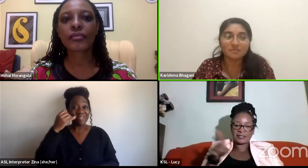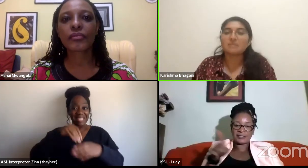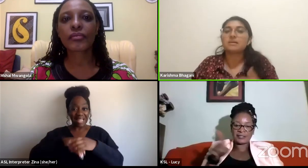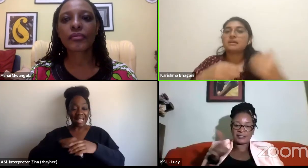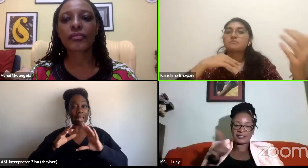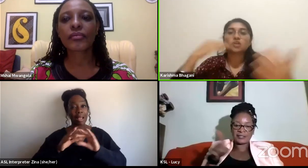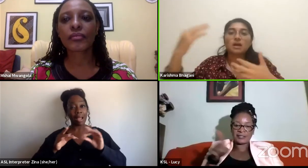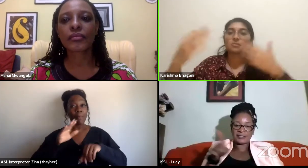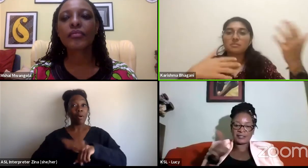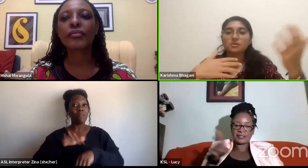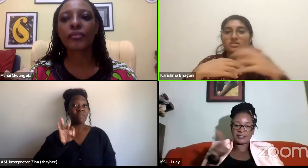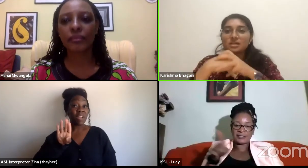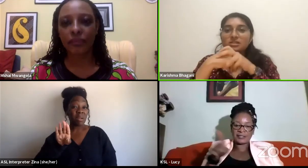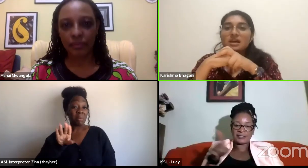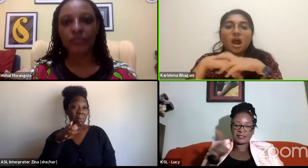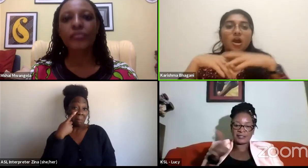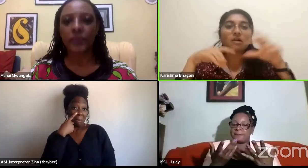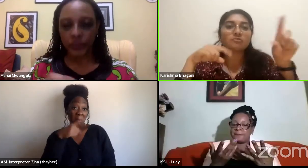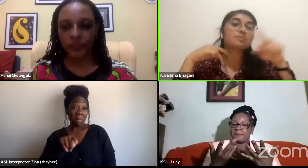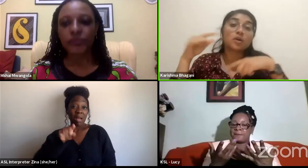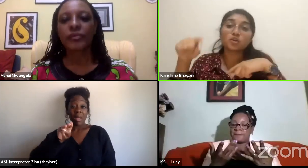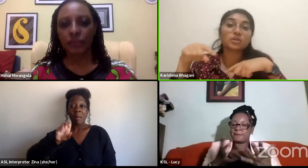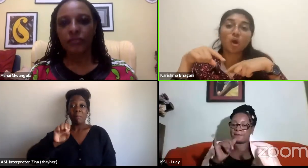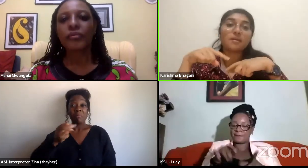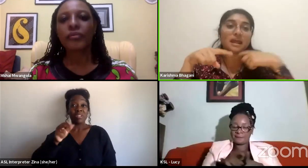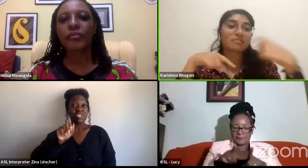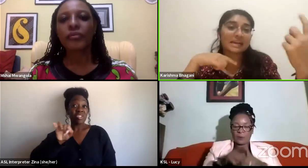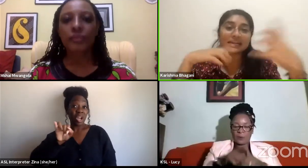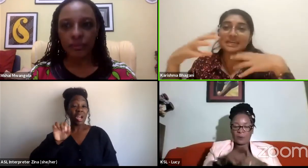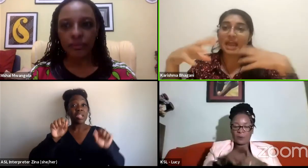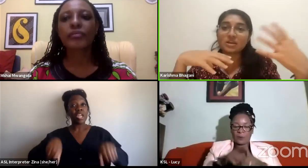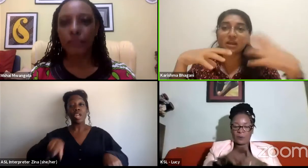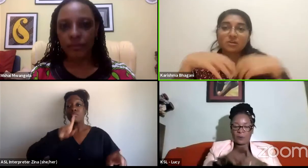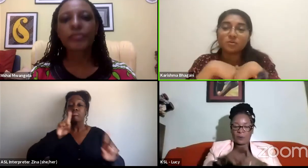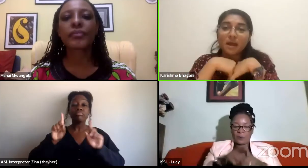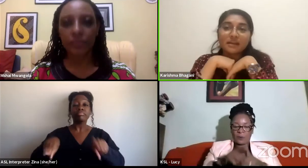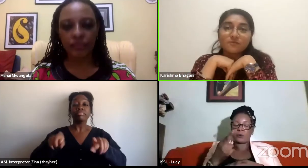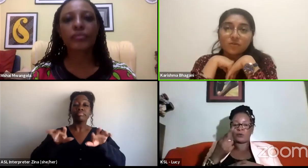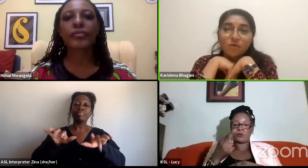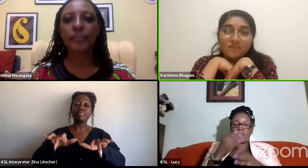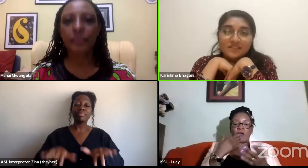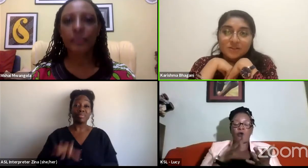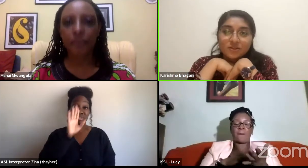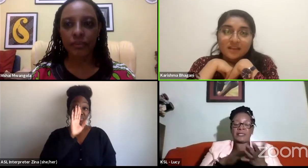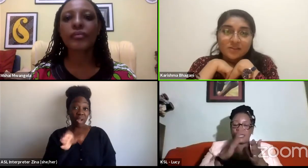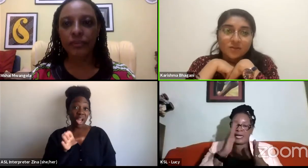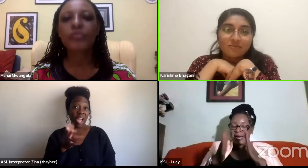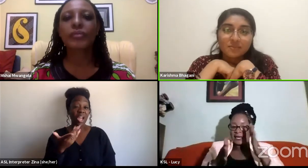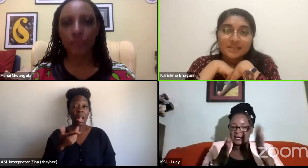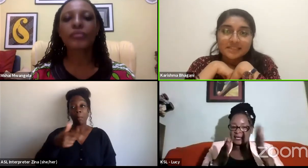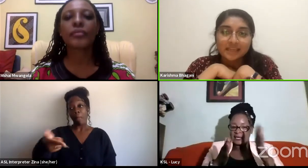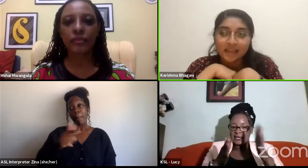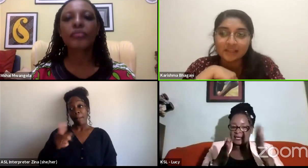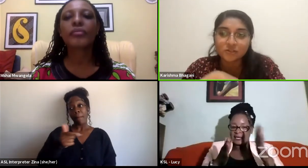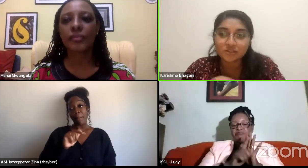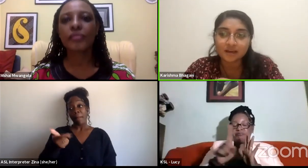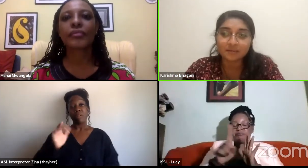maybe Mshai will be able to respond to the comment directly and do a back and forth conversation there so everybody's engaged.